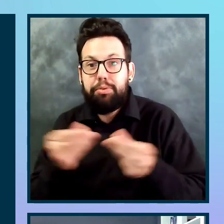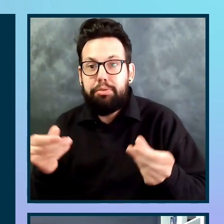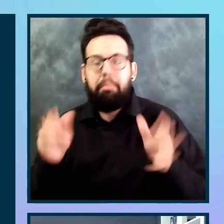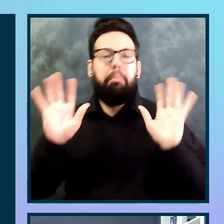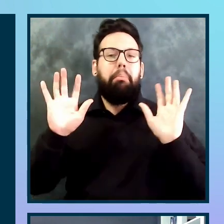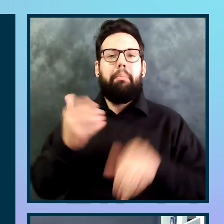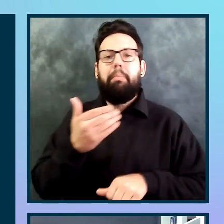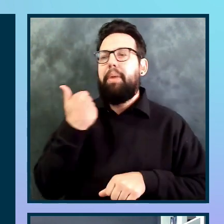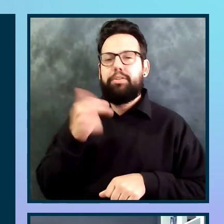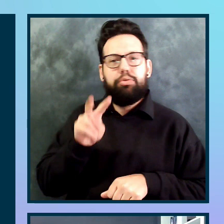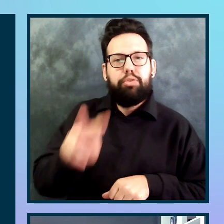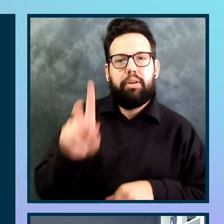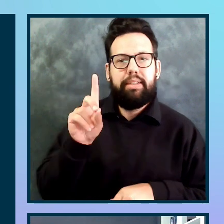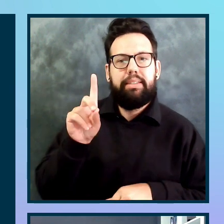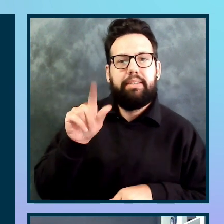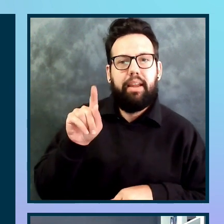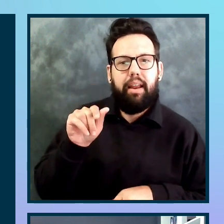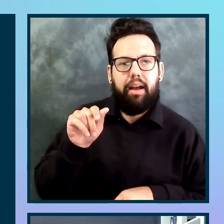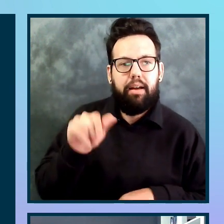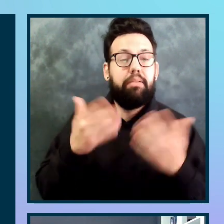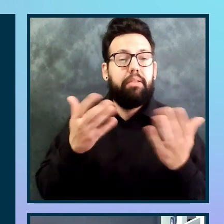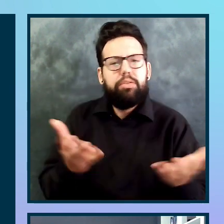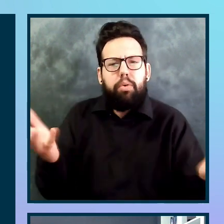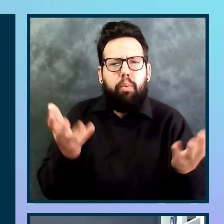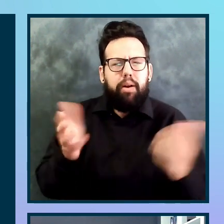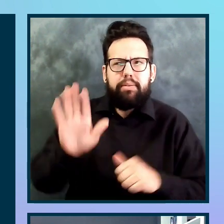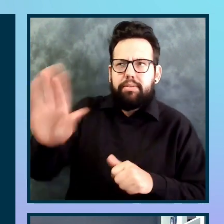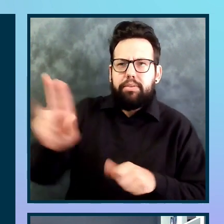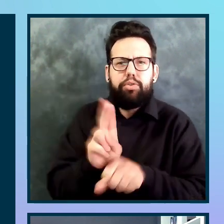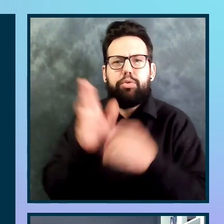Like, let's see, what's the interaction with this page, how our users are using this page.